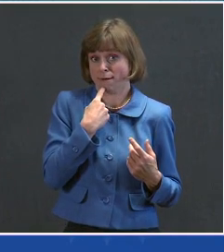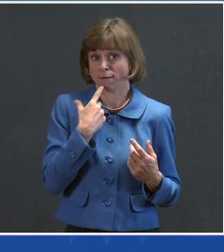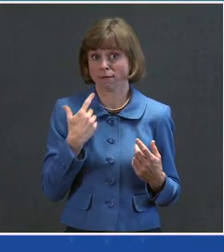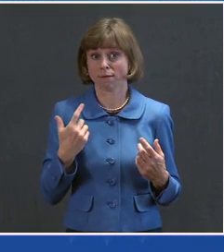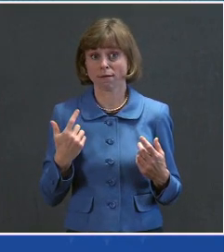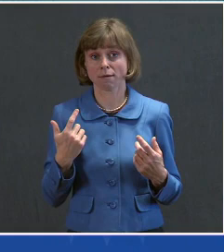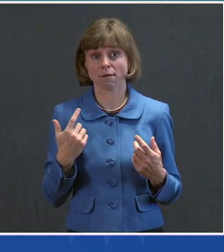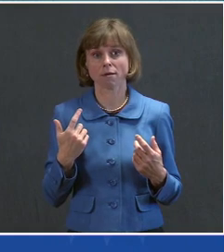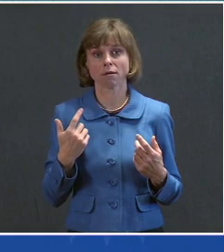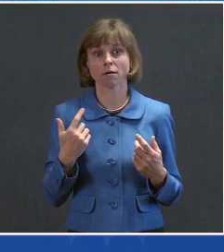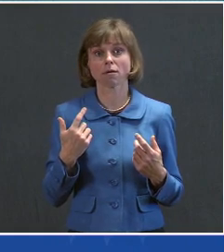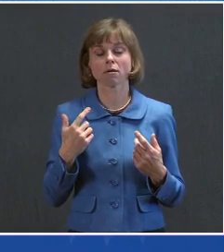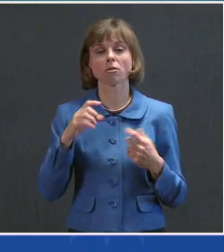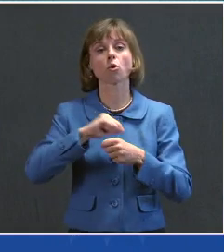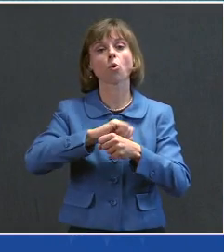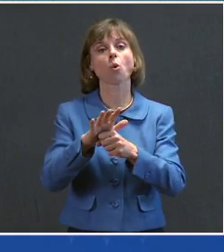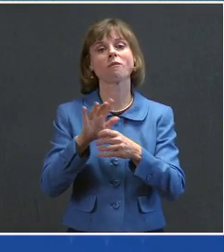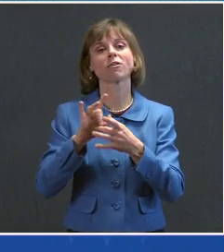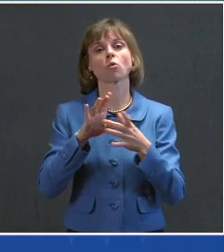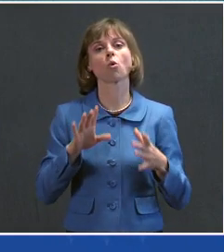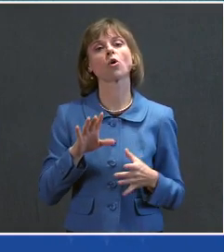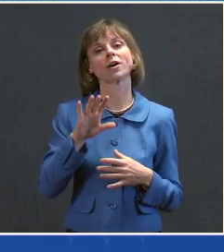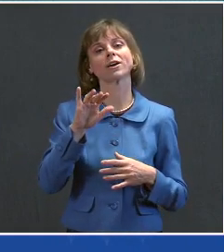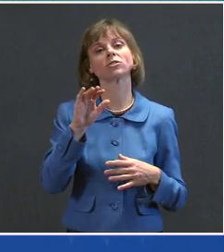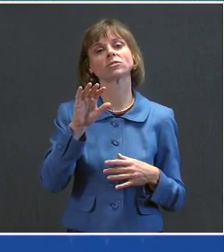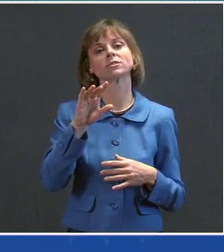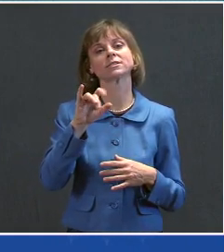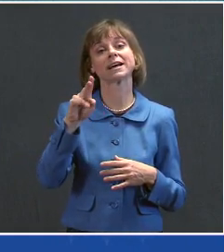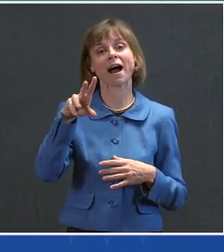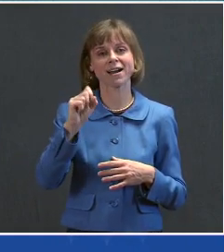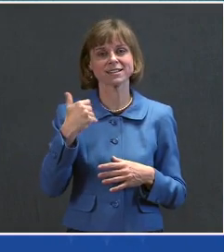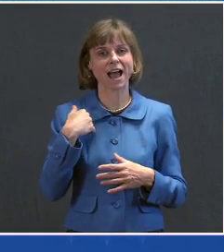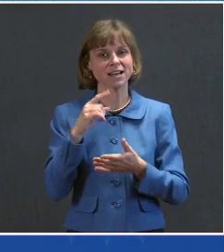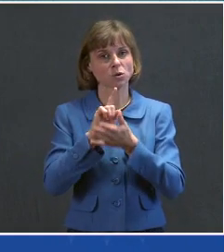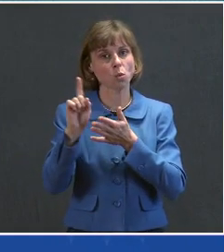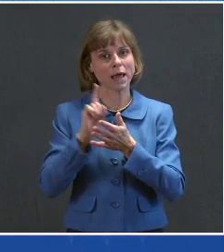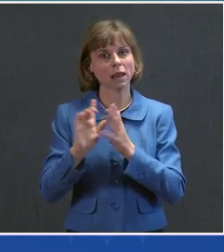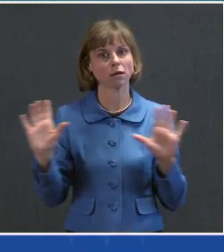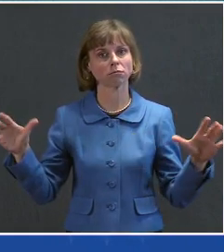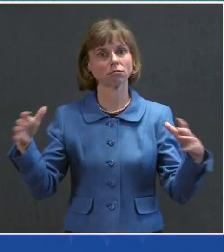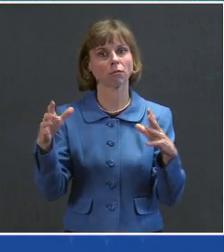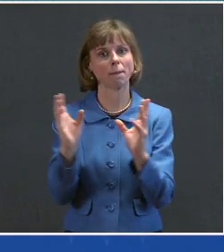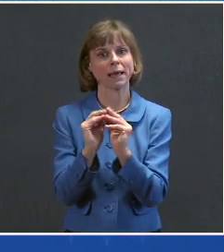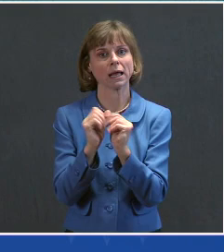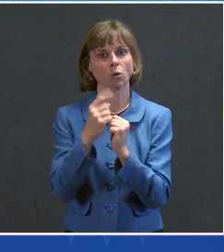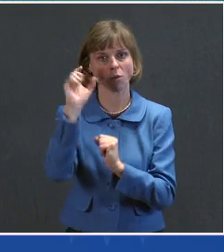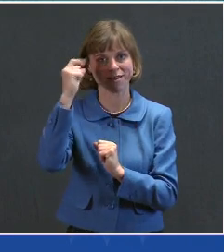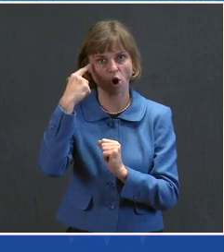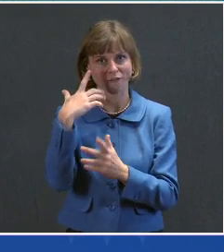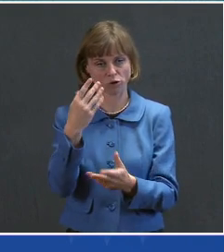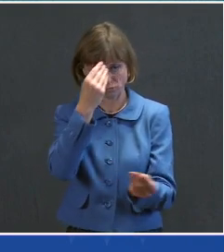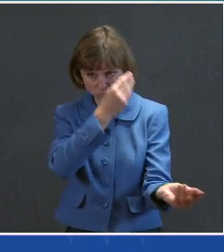our COVID Coordinator, Jeff Zients, has a weekly meeting with governors where he provides an update, they have a discussion.